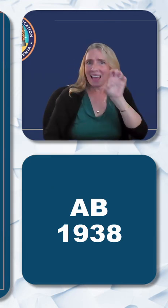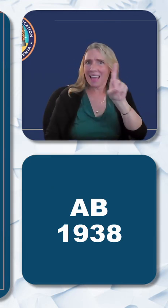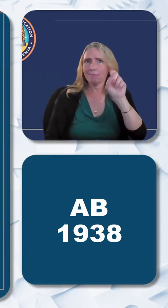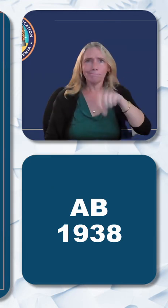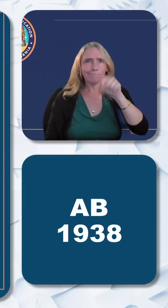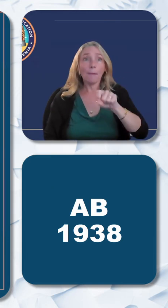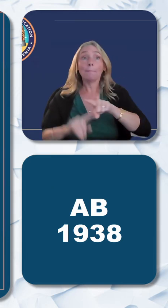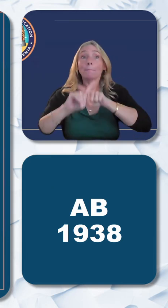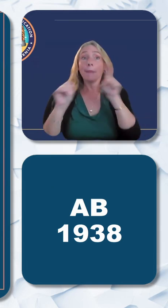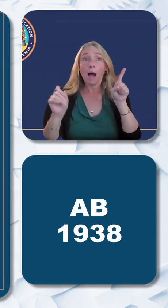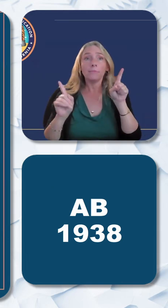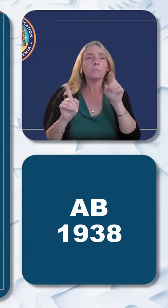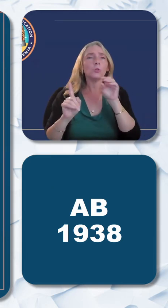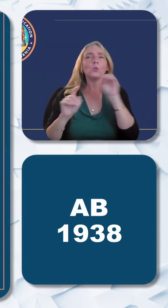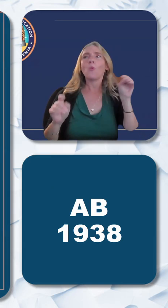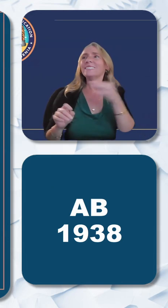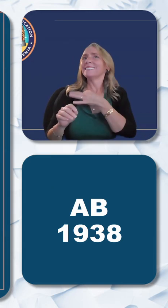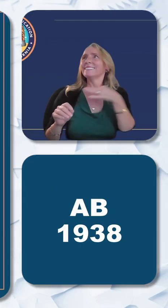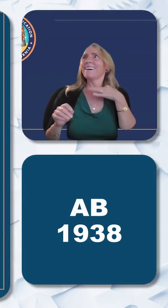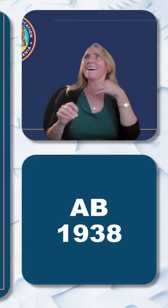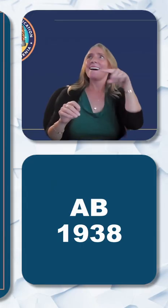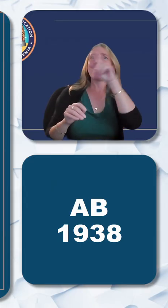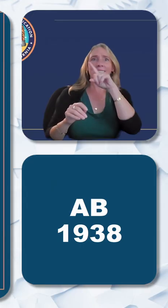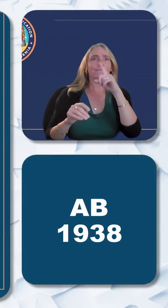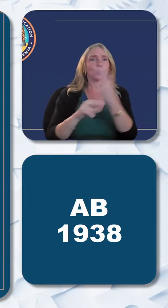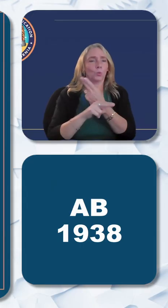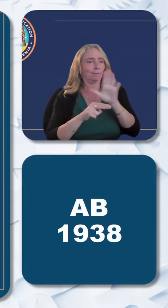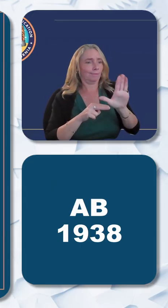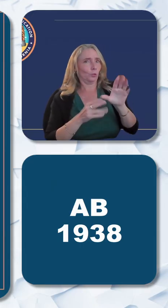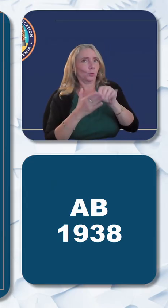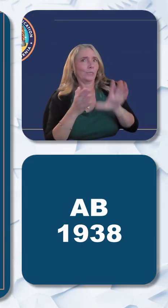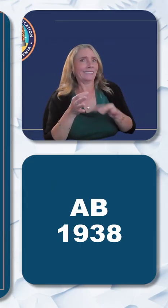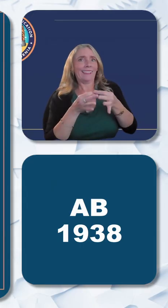An example here, say the student is academically capable in a general education setting,